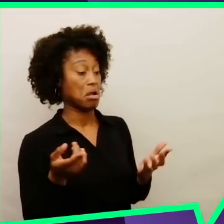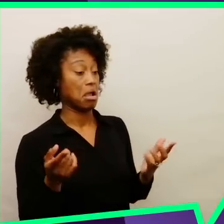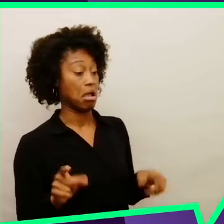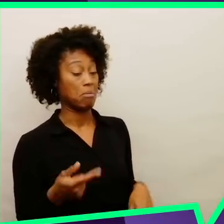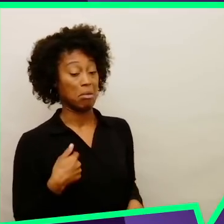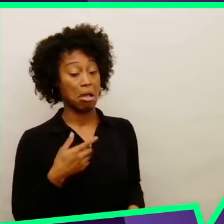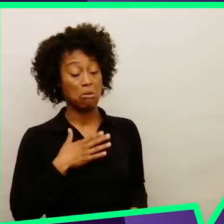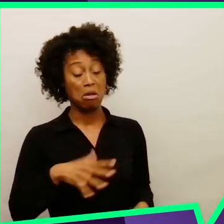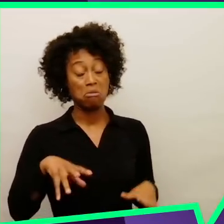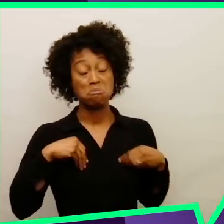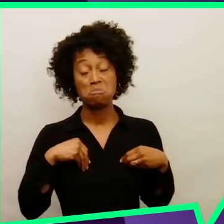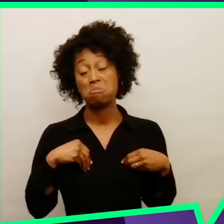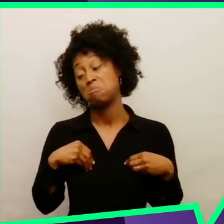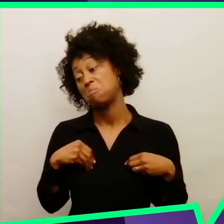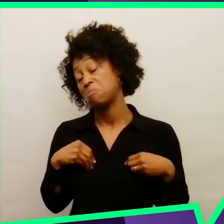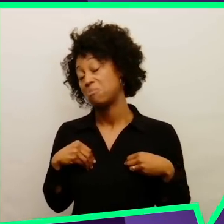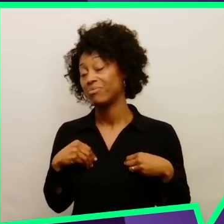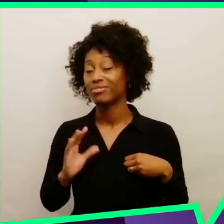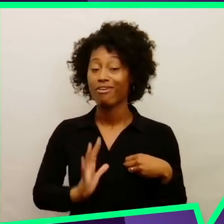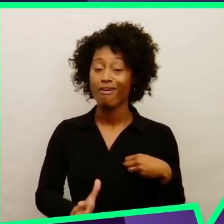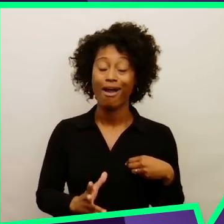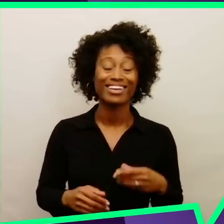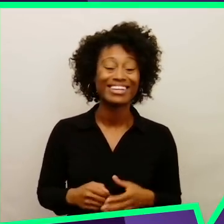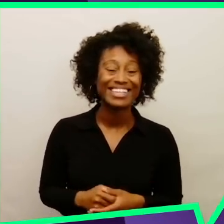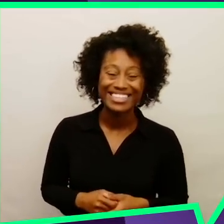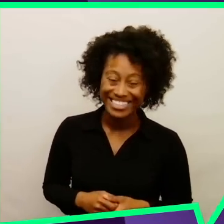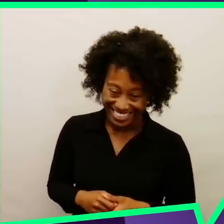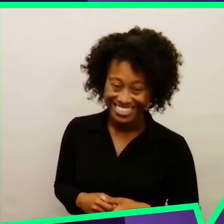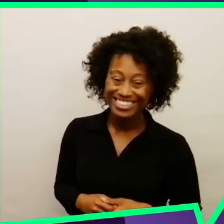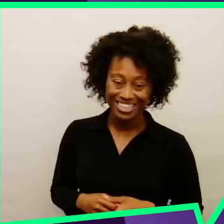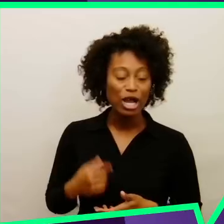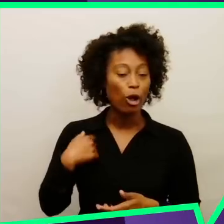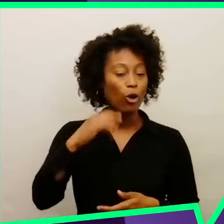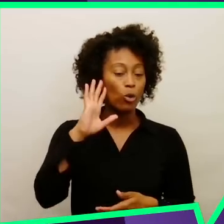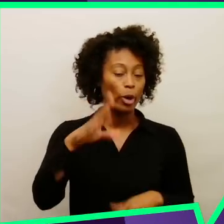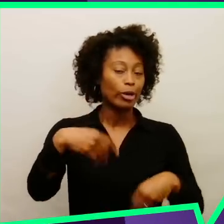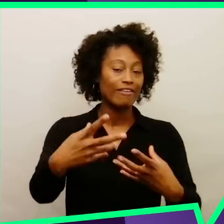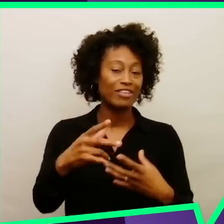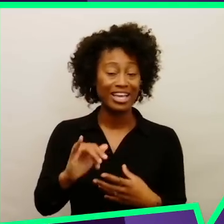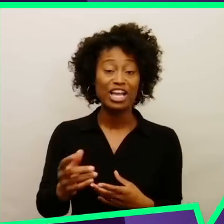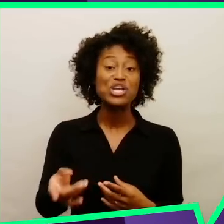We're going to take it. You know what, we'll give it as well. So this works out great. Let's talk real quick.